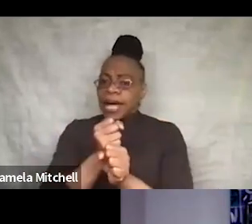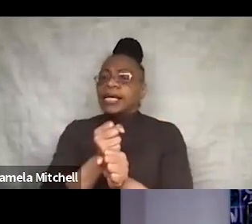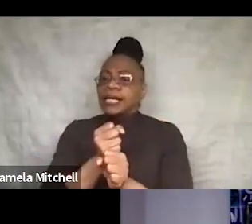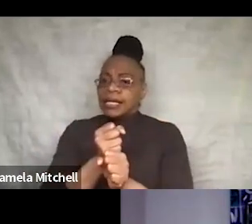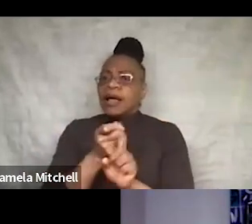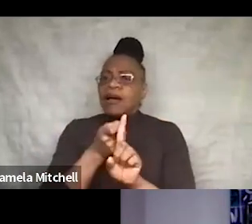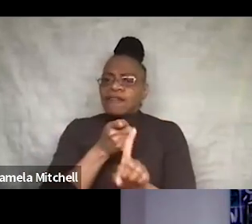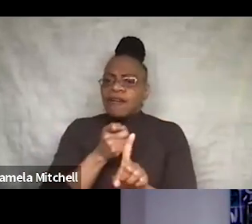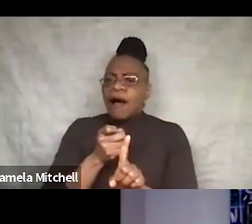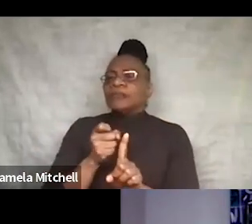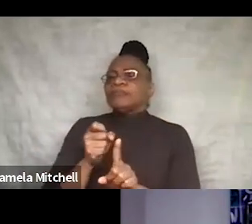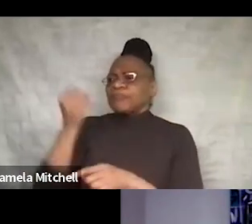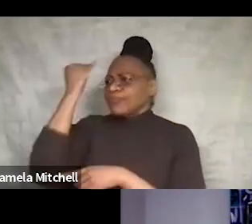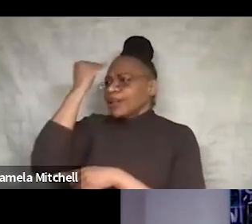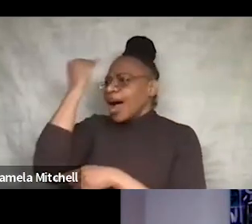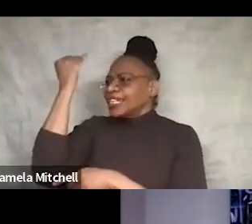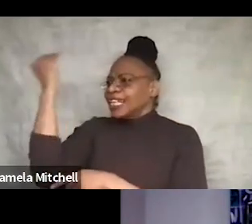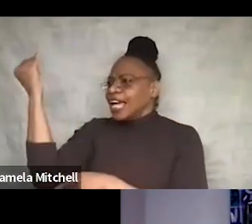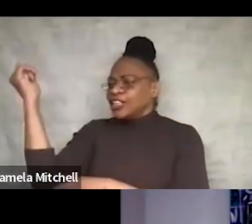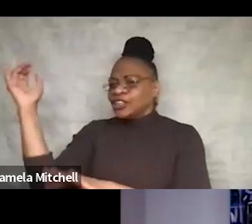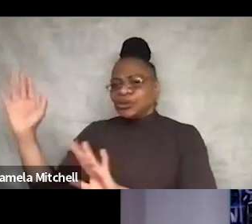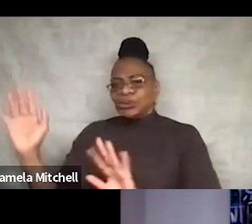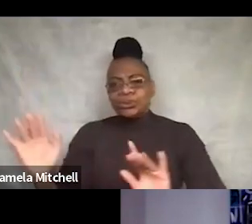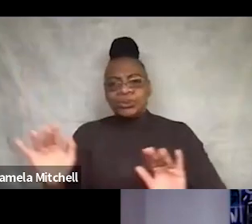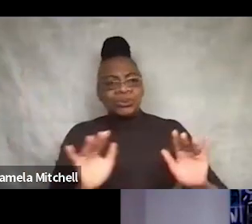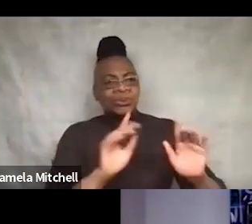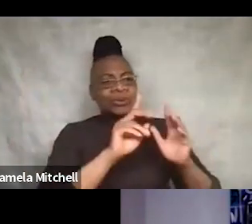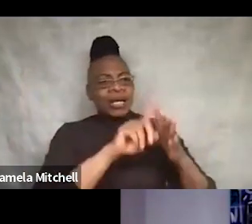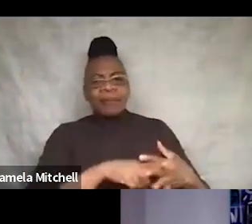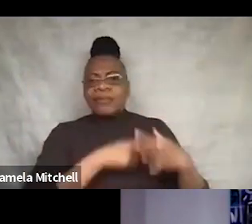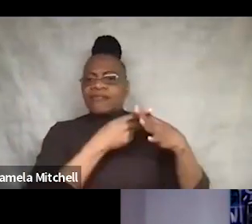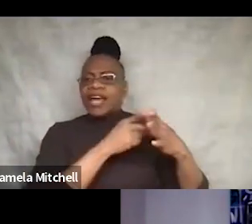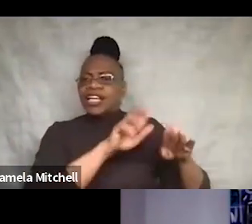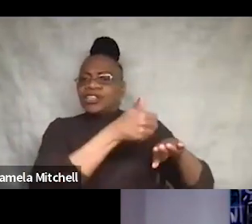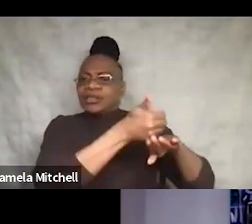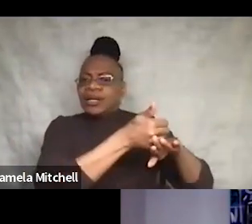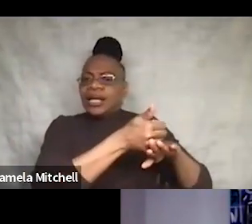ideation to implementation of things, there are benefits that happen all around